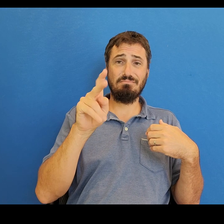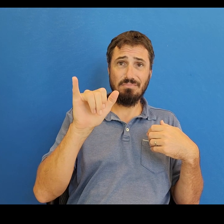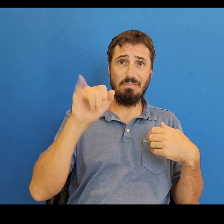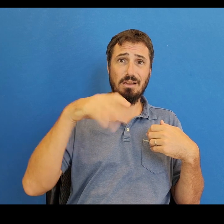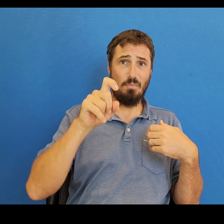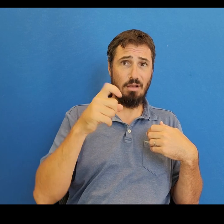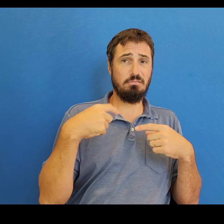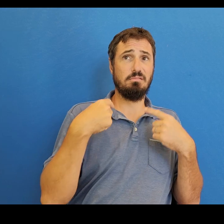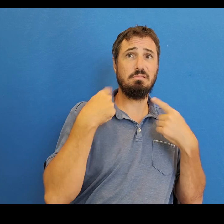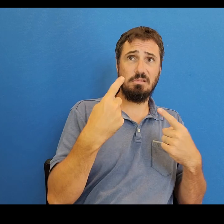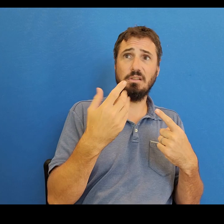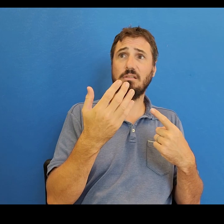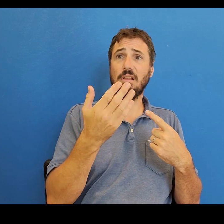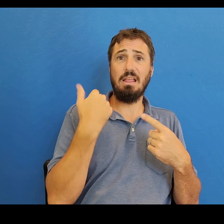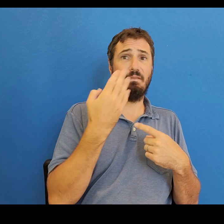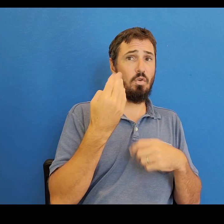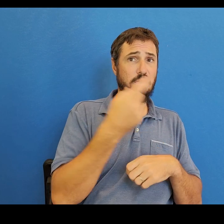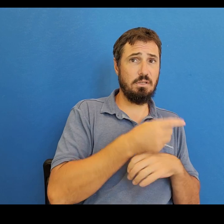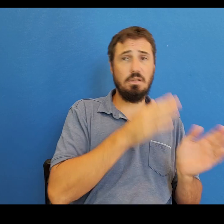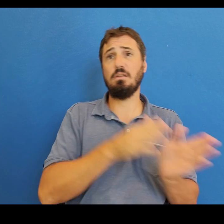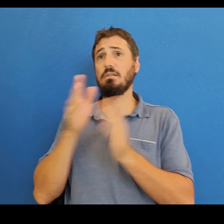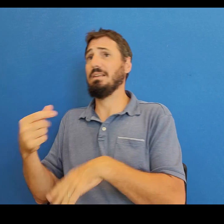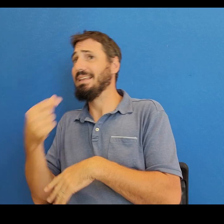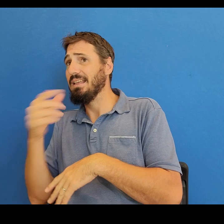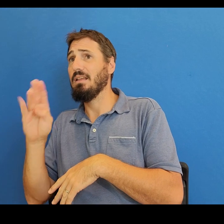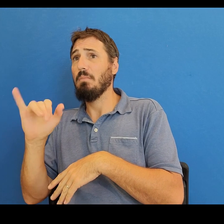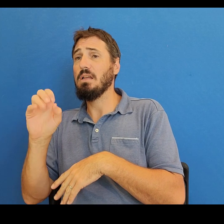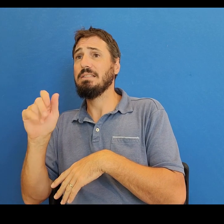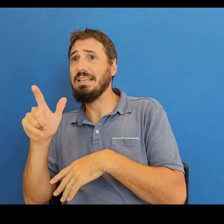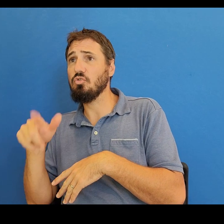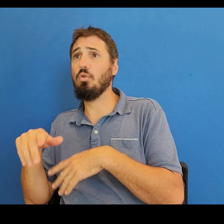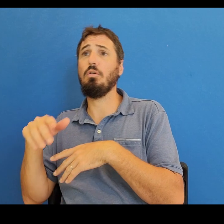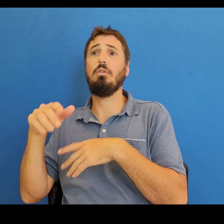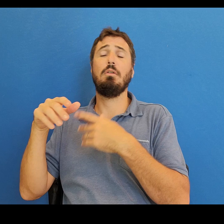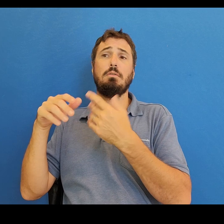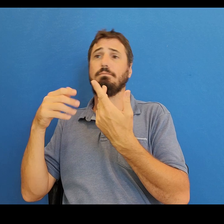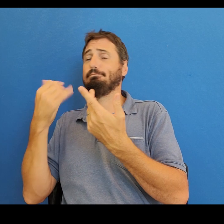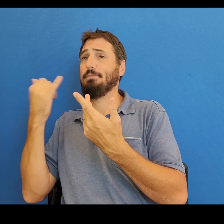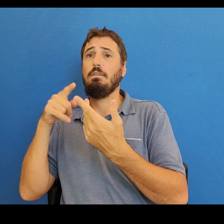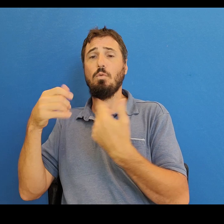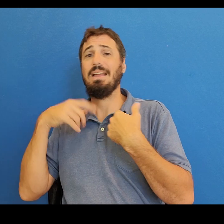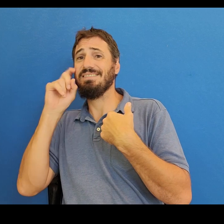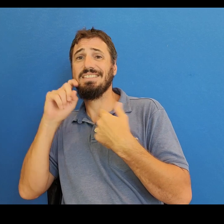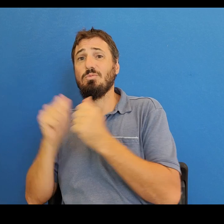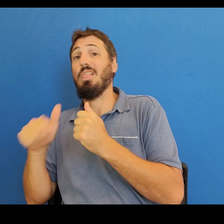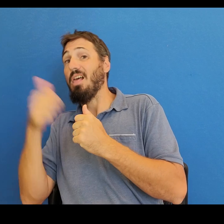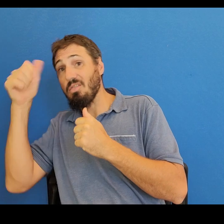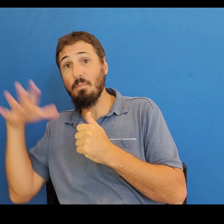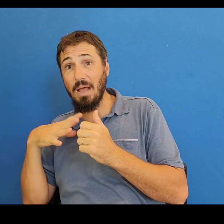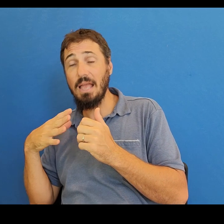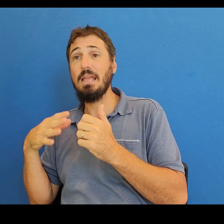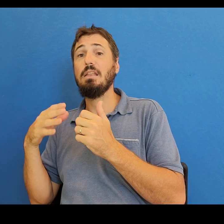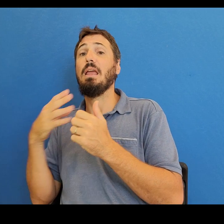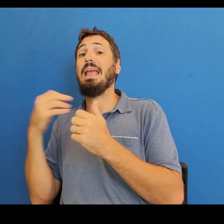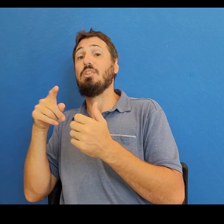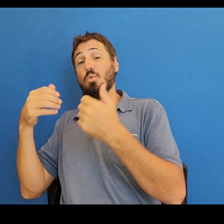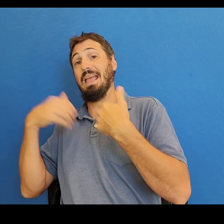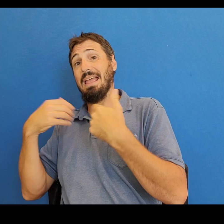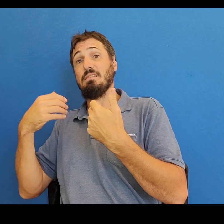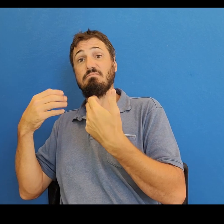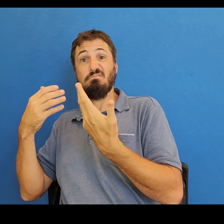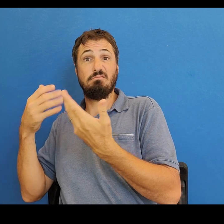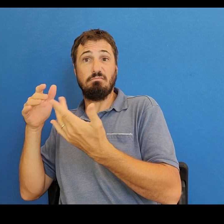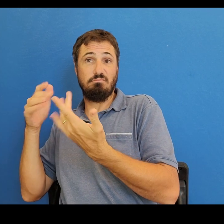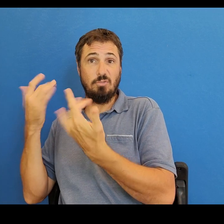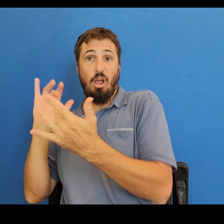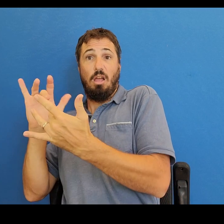(2) Gay, bisexual, and other men who have sex with men and transgender individuals with high-risk intimate contact in the last 14 days.